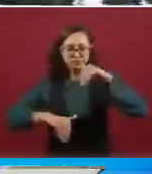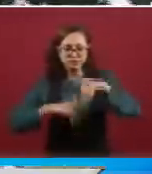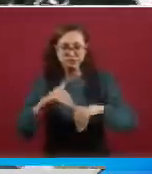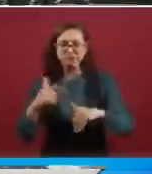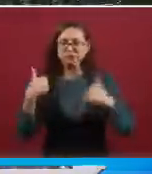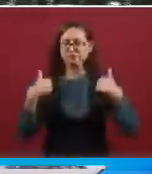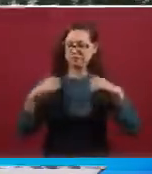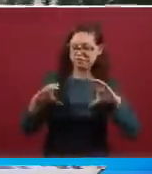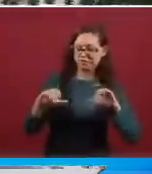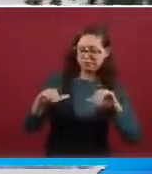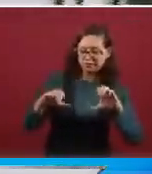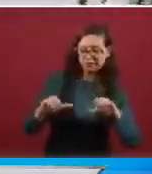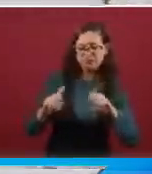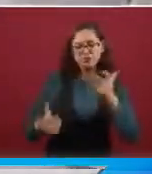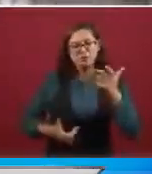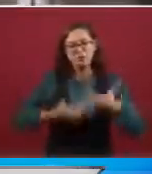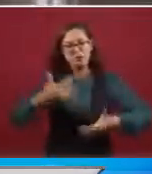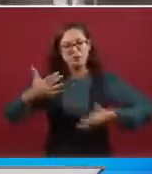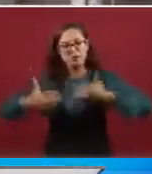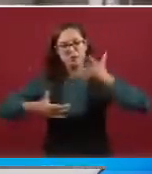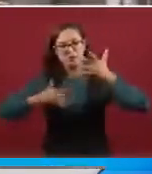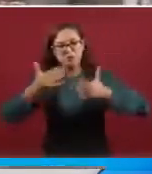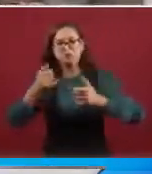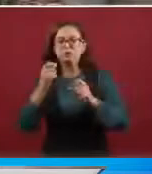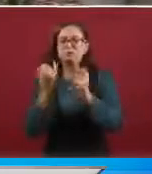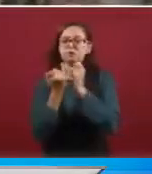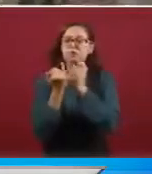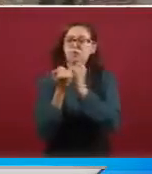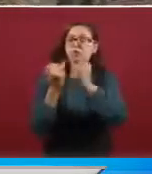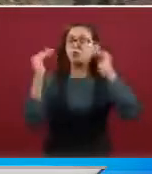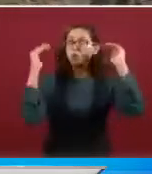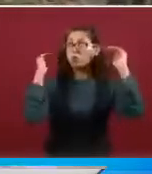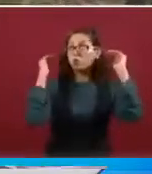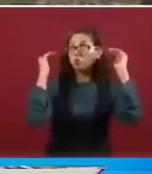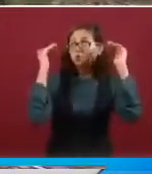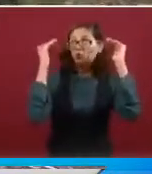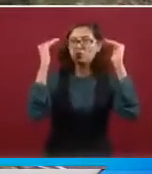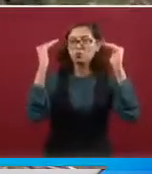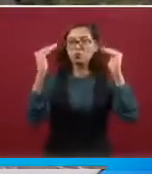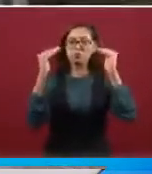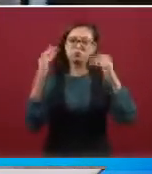240 thousand pesos will be given in addition to the scholarships that already receive directly